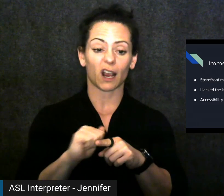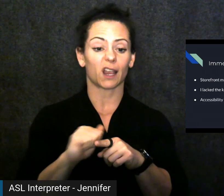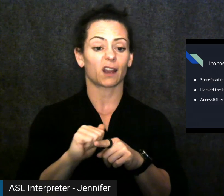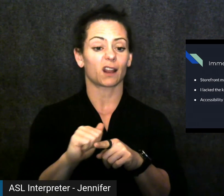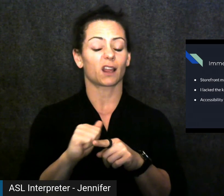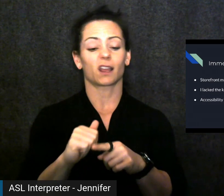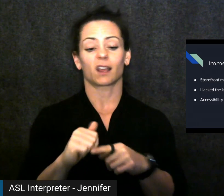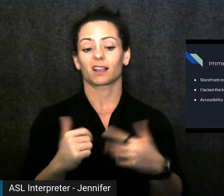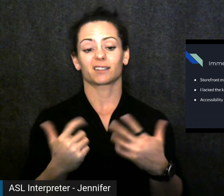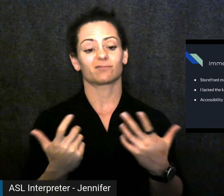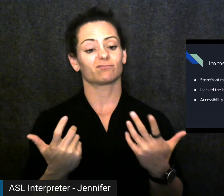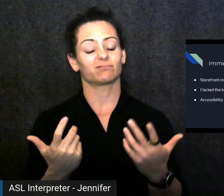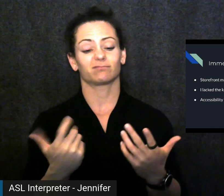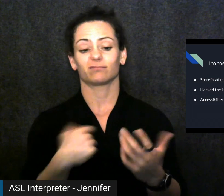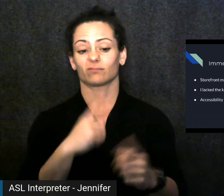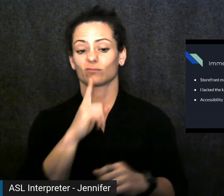you know, I didn’t really know where to start.